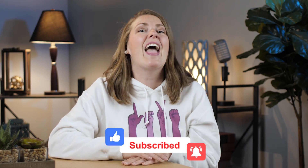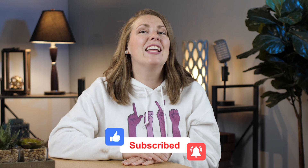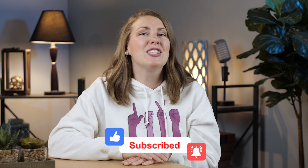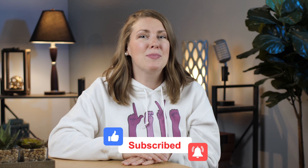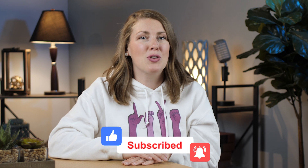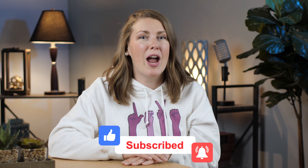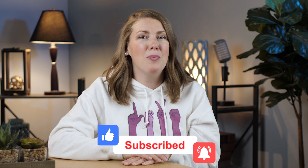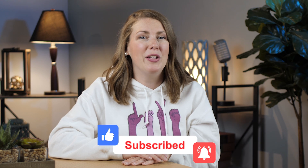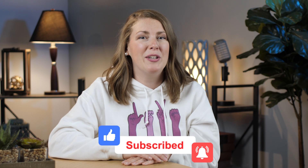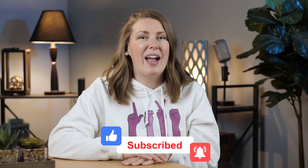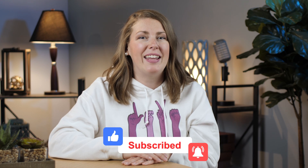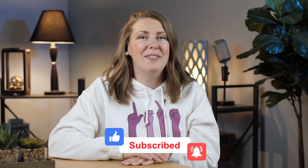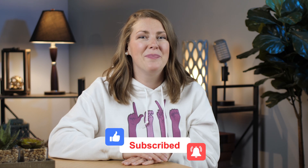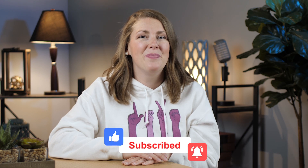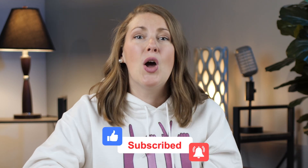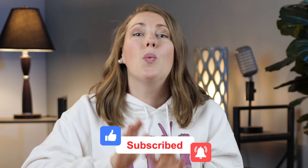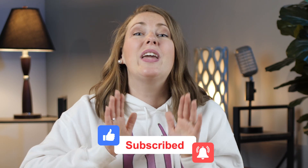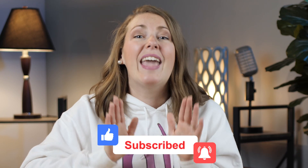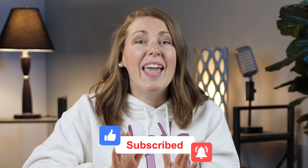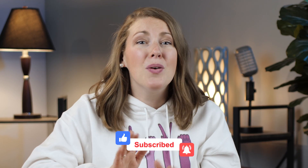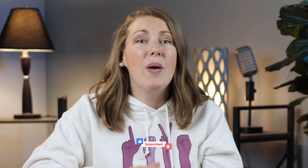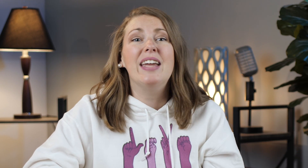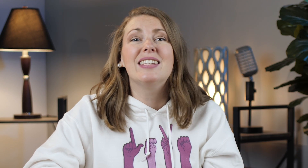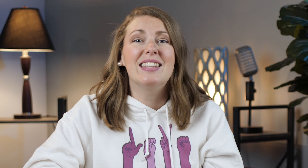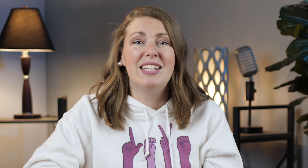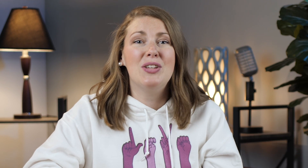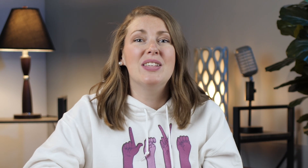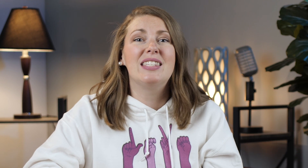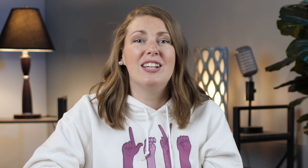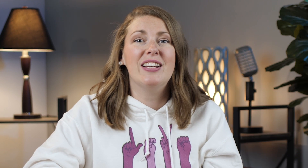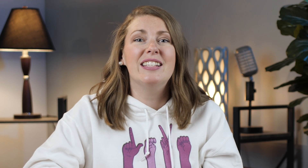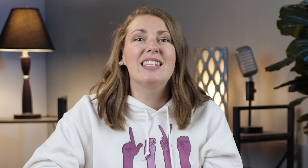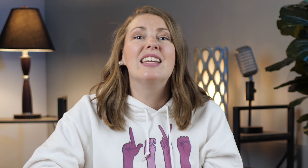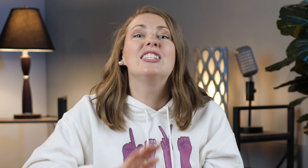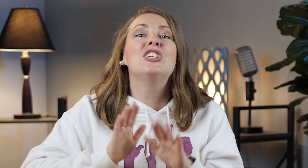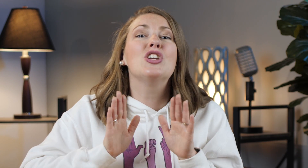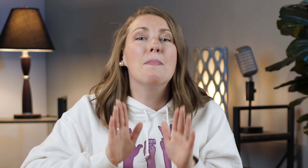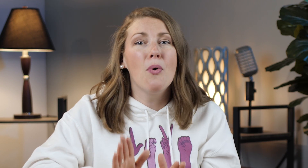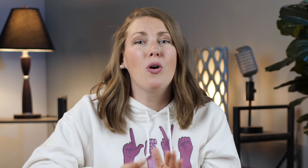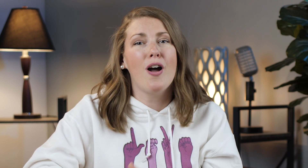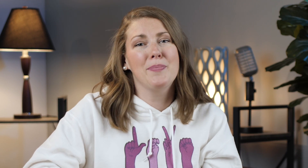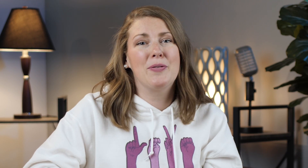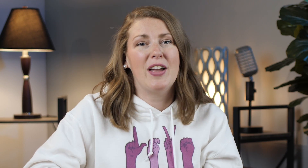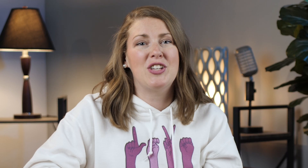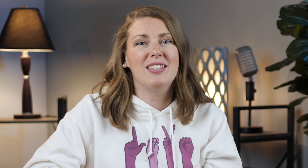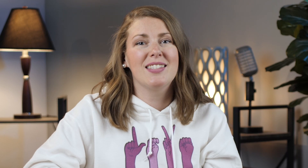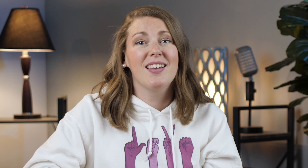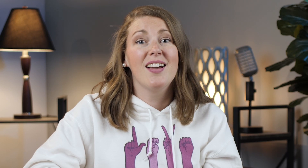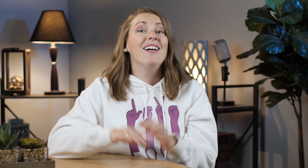and subscribe while you're at it. We can't wait to continue this series teaching more on professions.